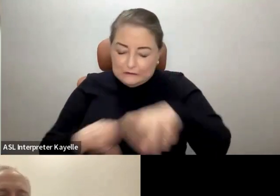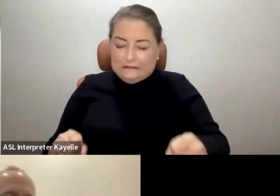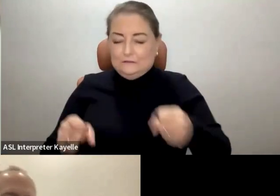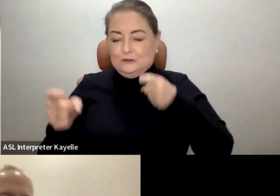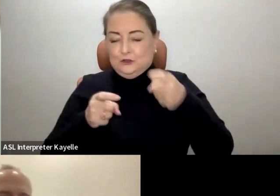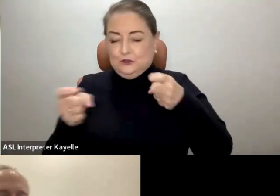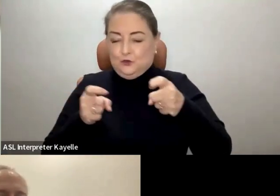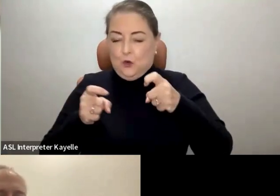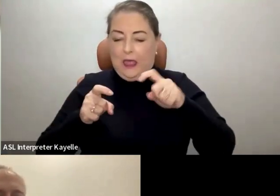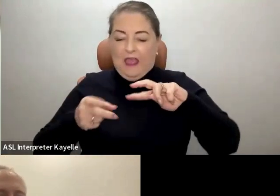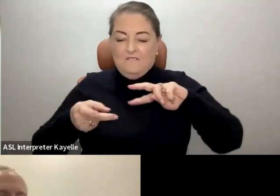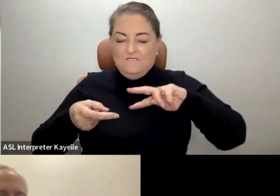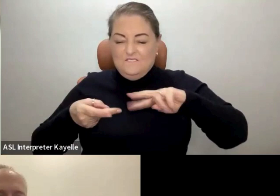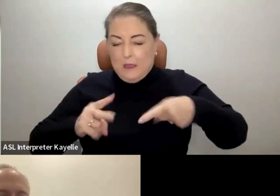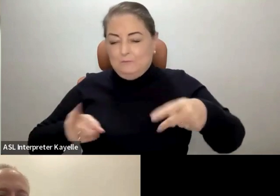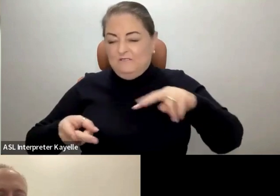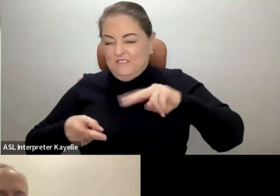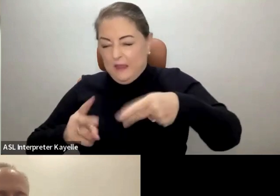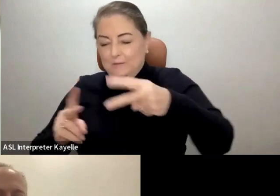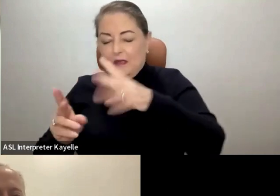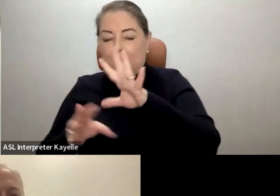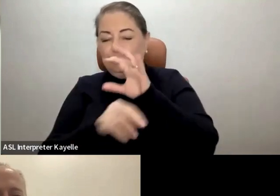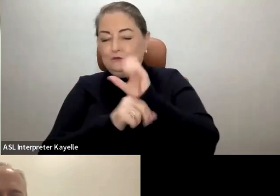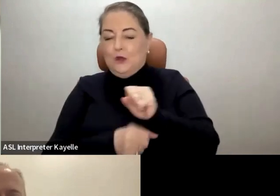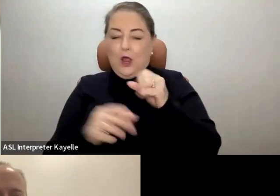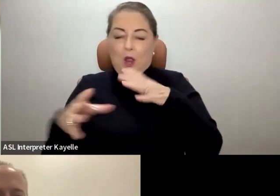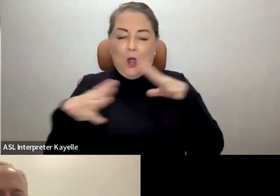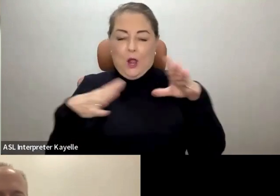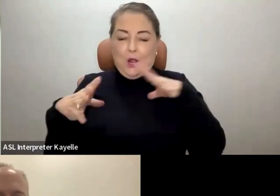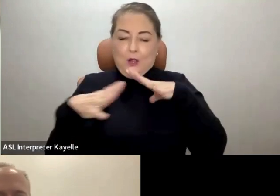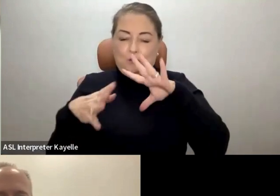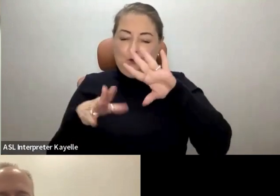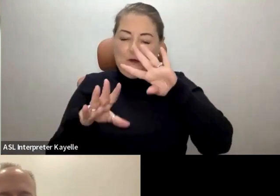everything of traditional Hollywood settings on its head.